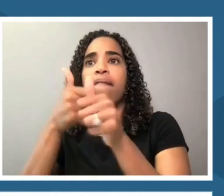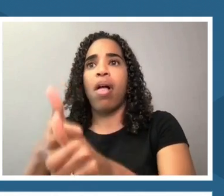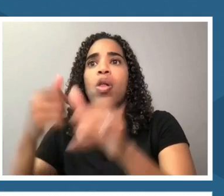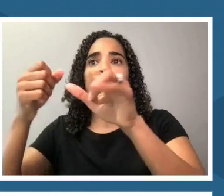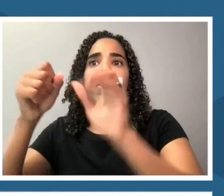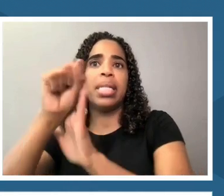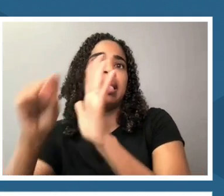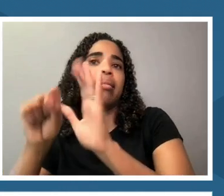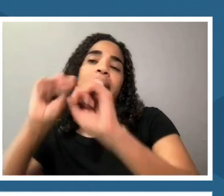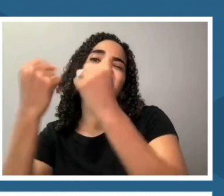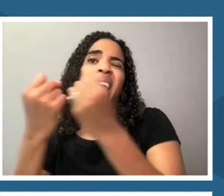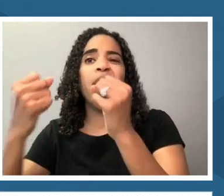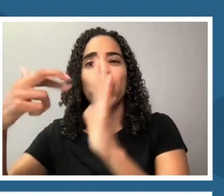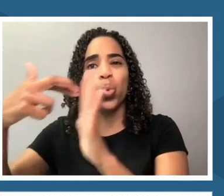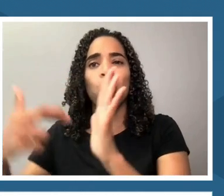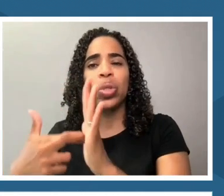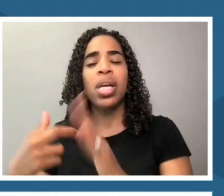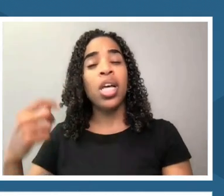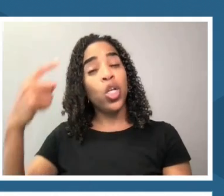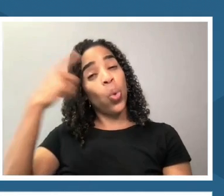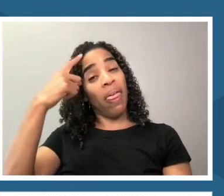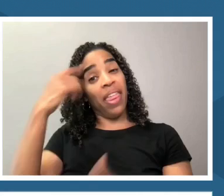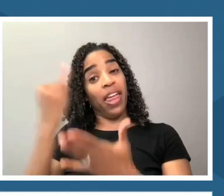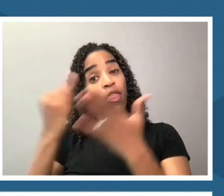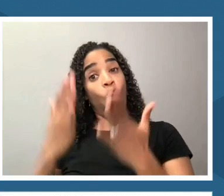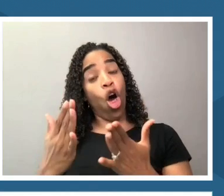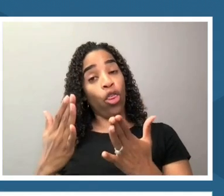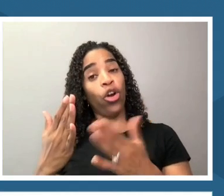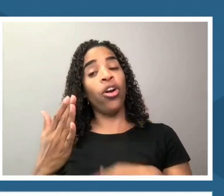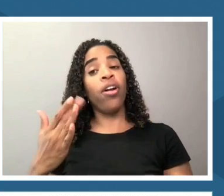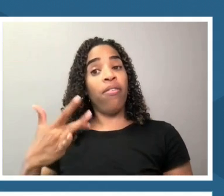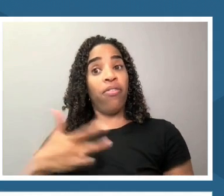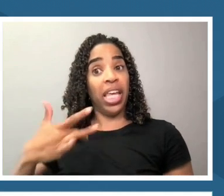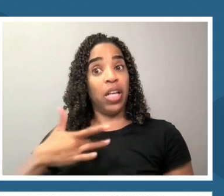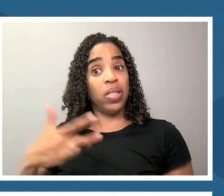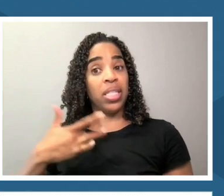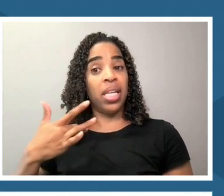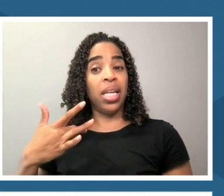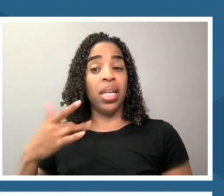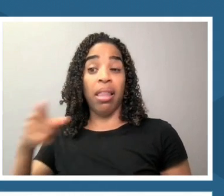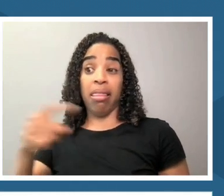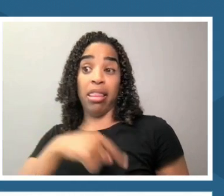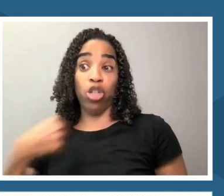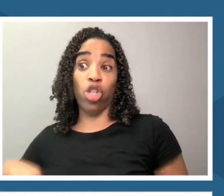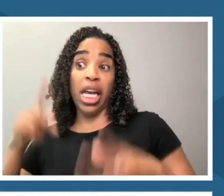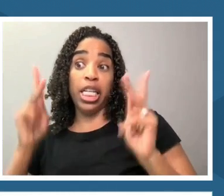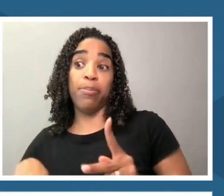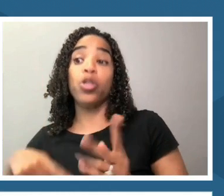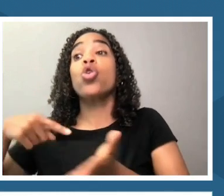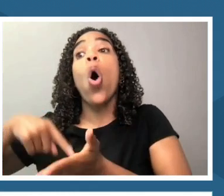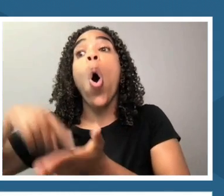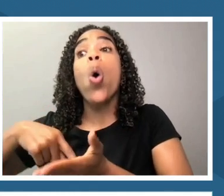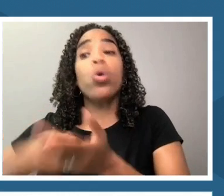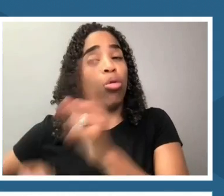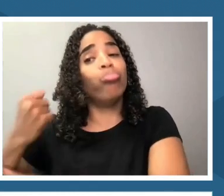the author the illustrator of this believes that i don't know maybe the chinese men deserve to get assaulted